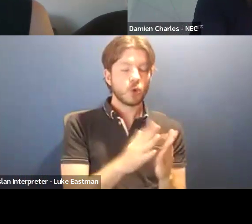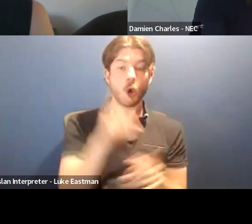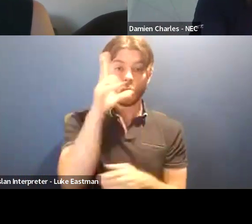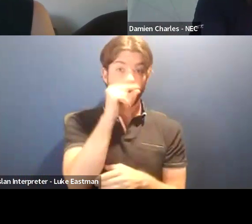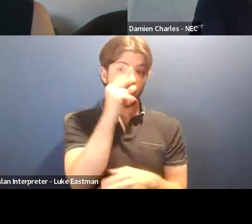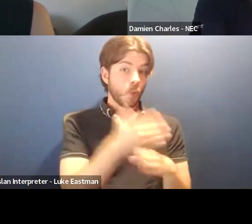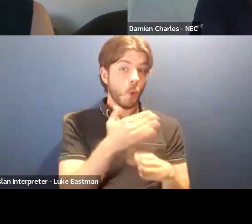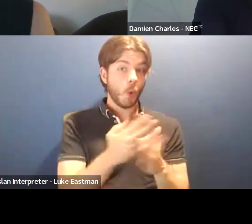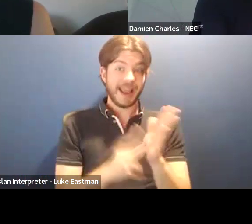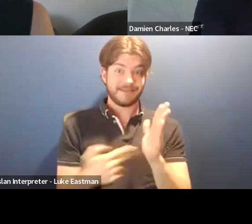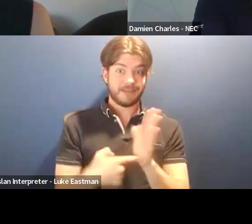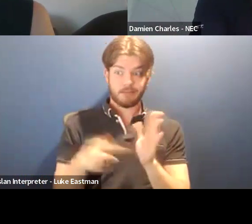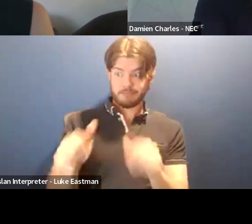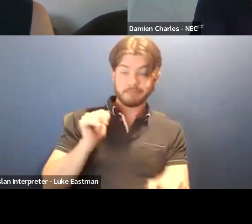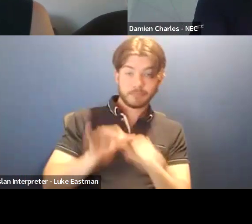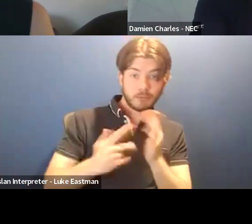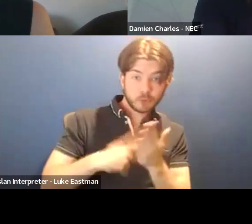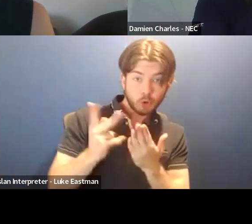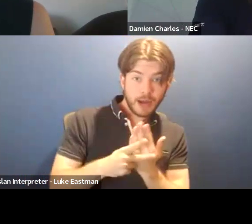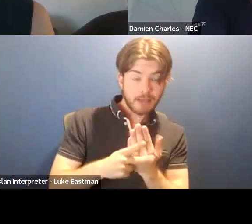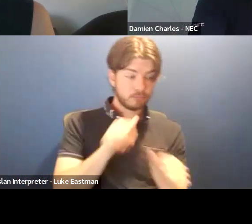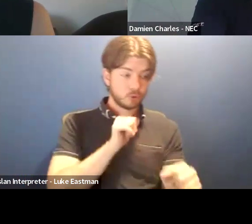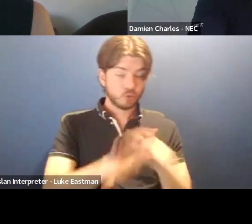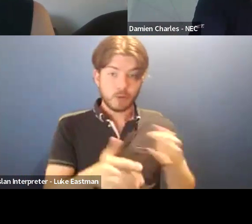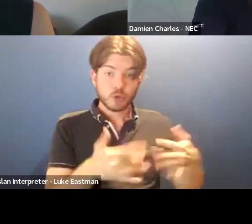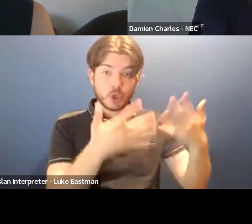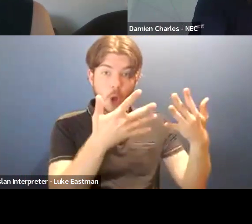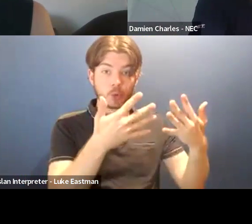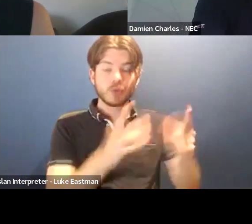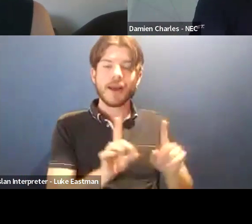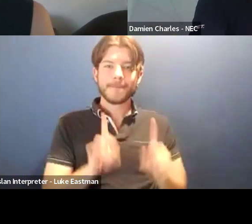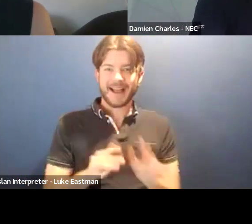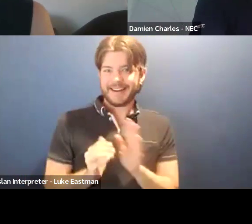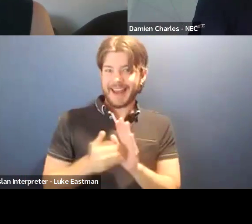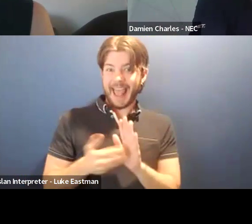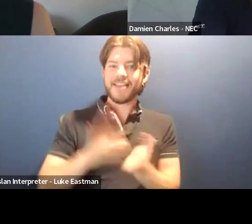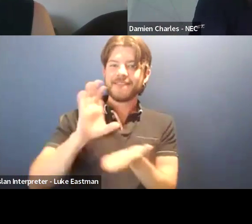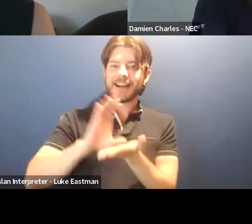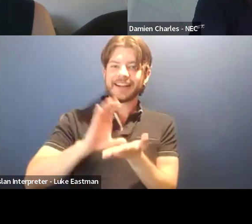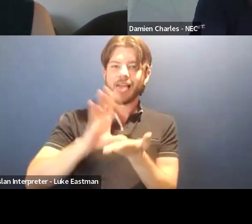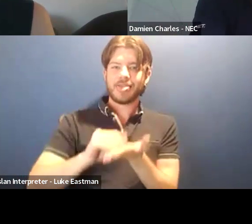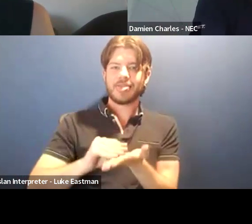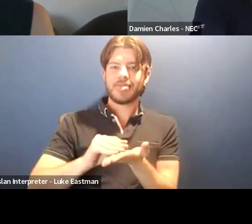fantastic outcomes for young people with disabilities but no longer has the